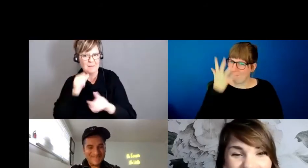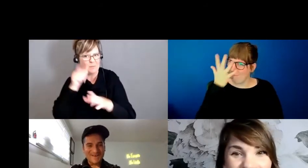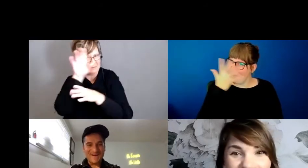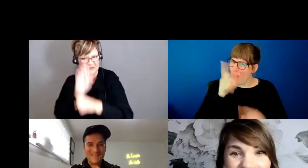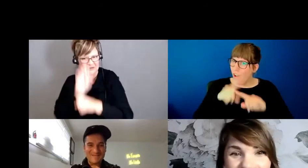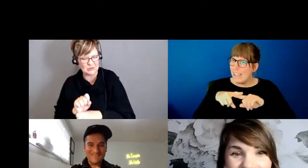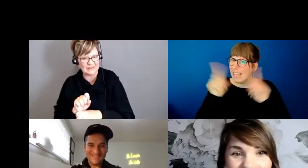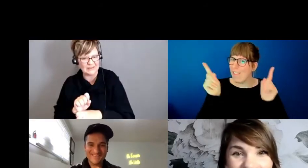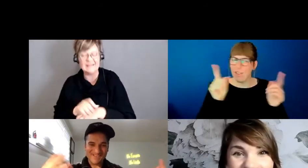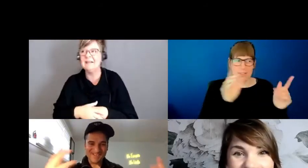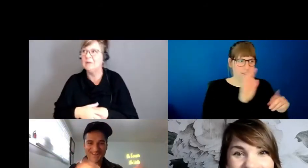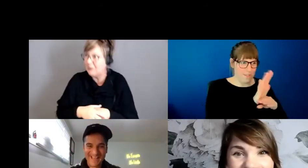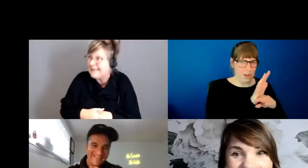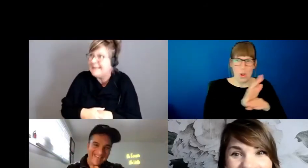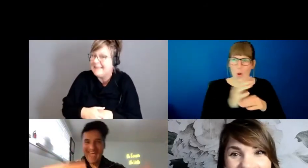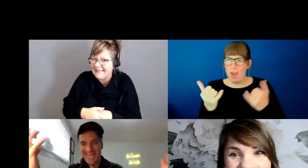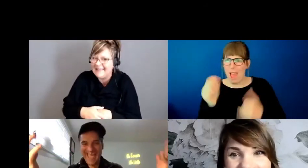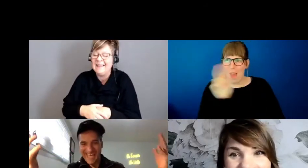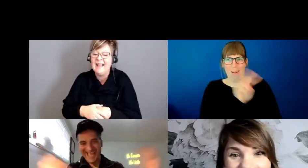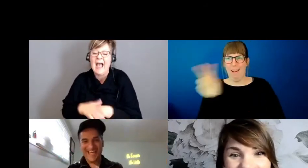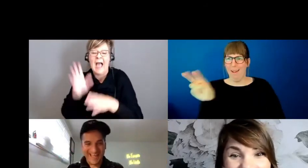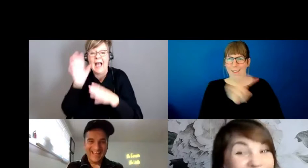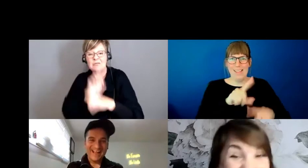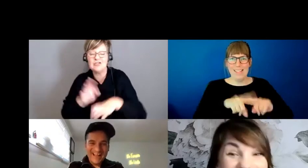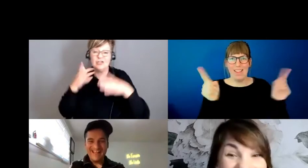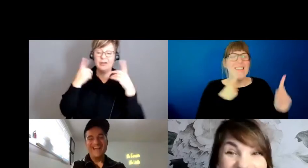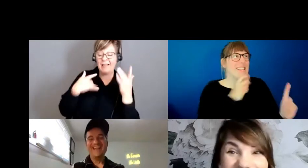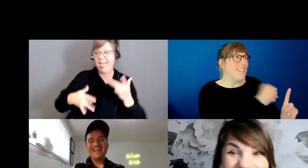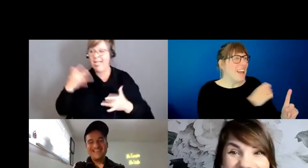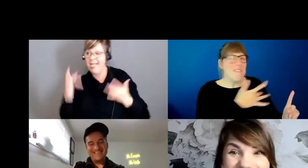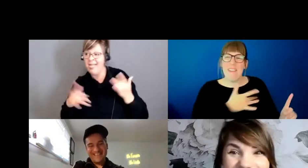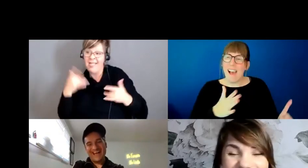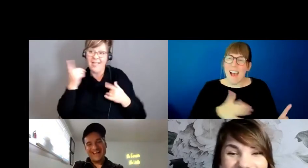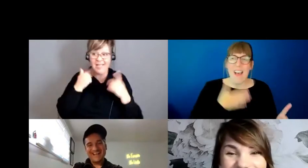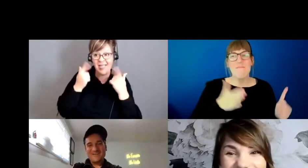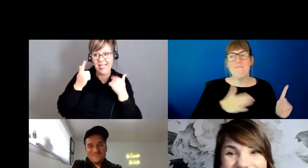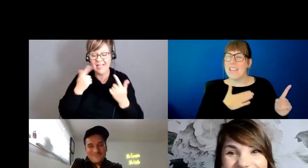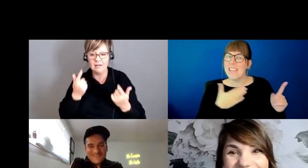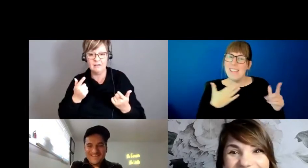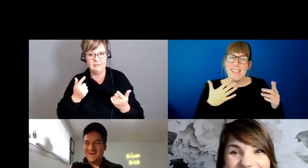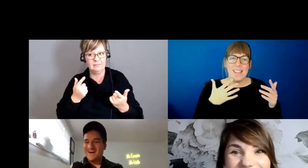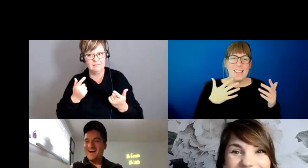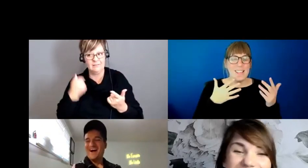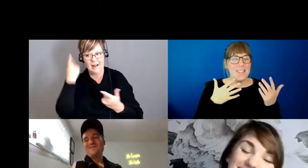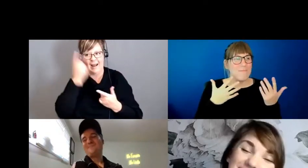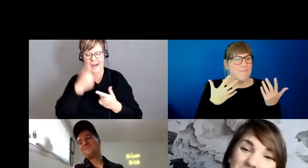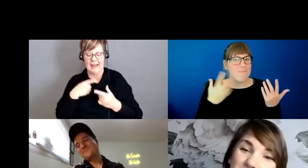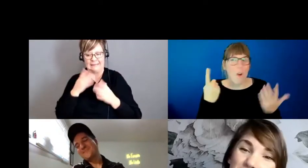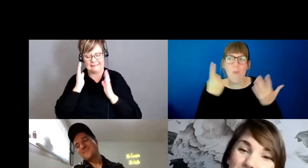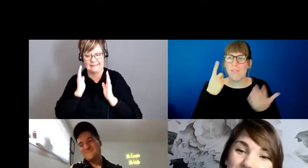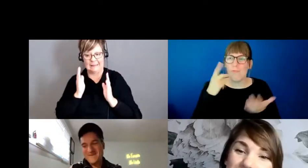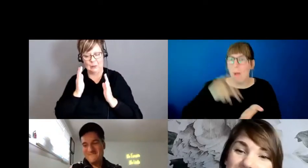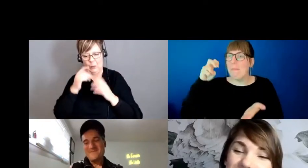THAT MOVIE. >> Luca: YES, USUALLY I'M ALWAYS HAPPY. I'M ALWAYS JUMPING AROUND AS MUCH AS